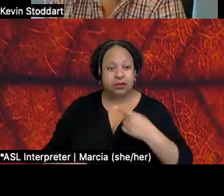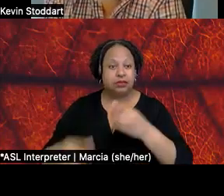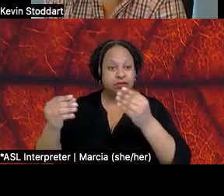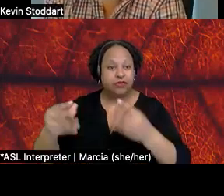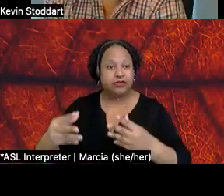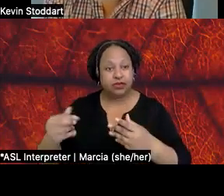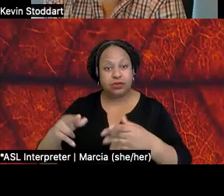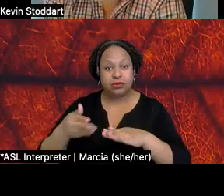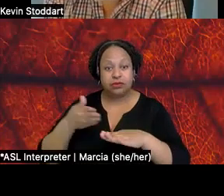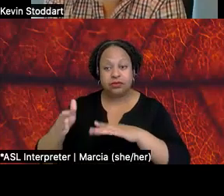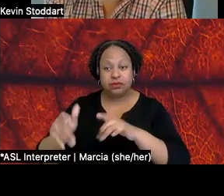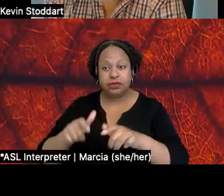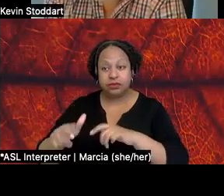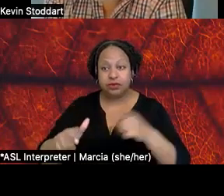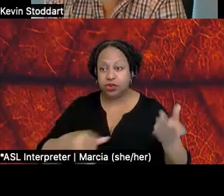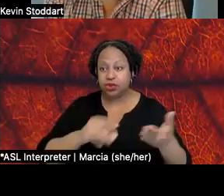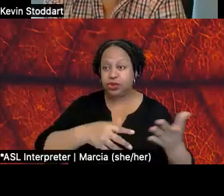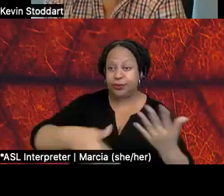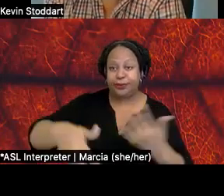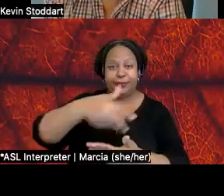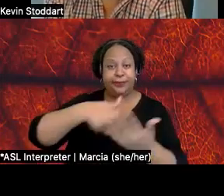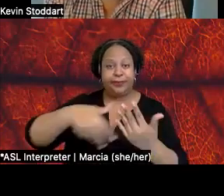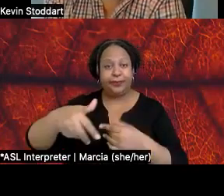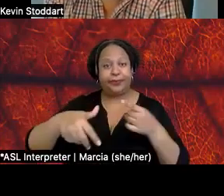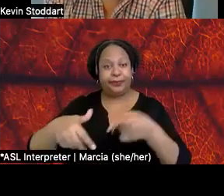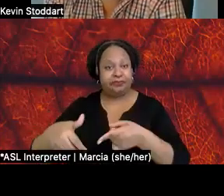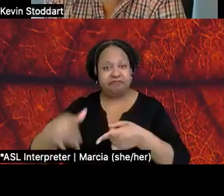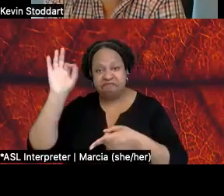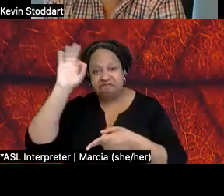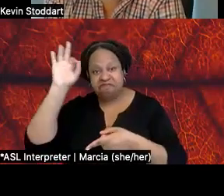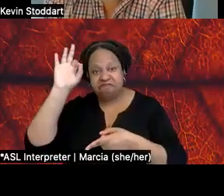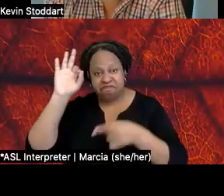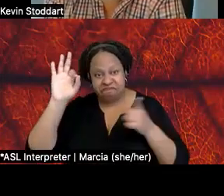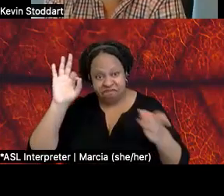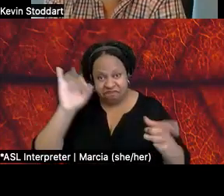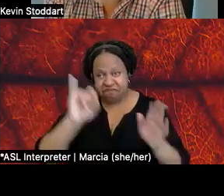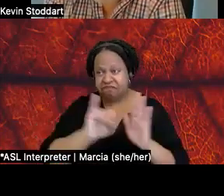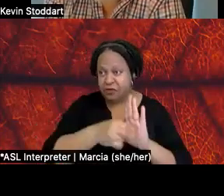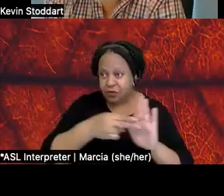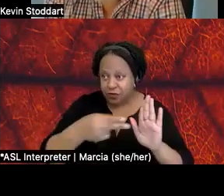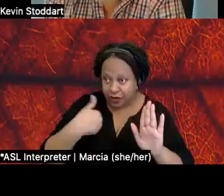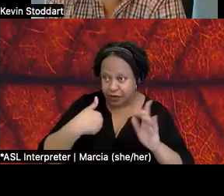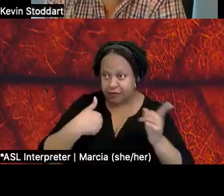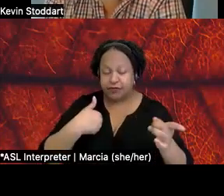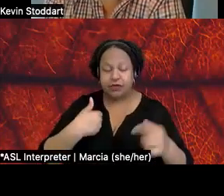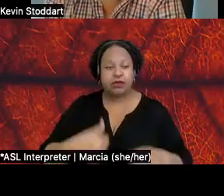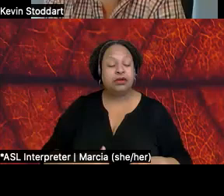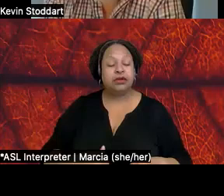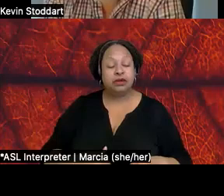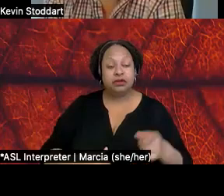Maybe the student does not want to tell their mentor that they have autism.